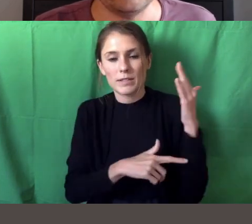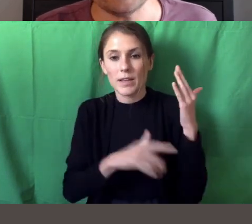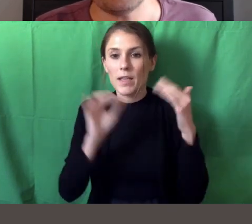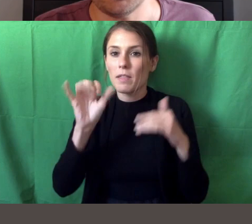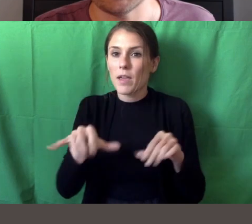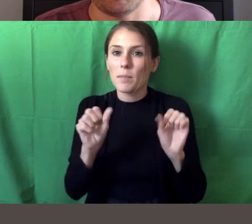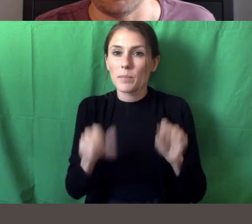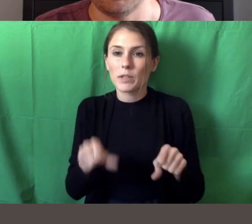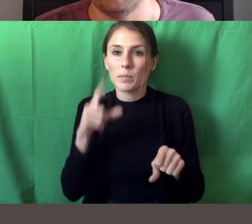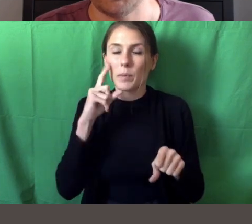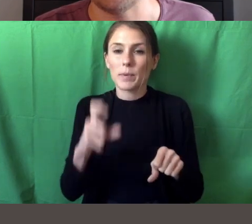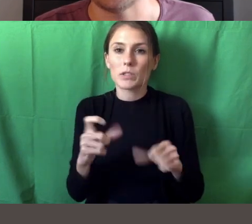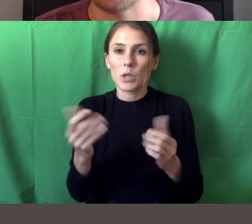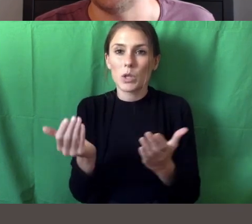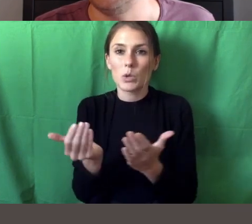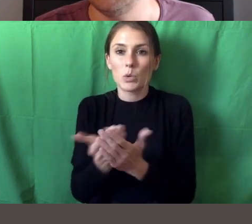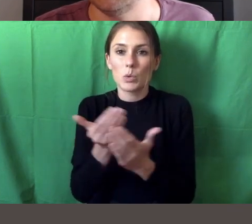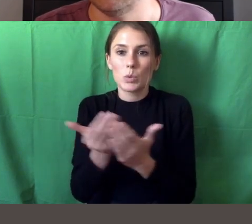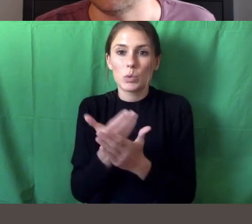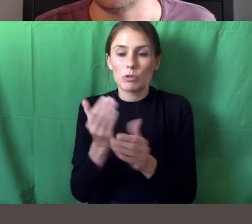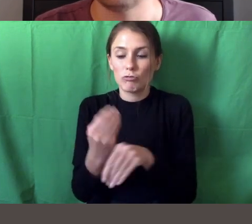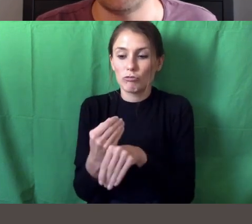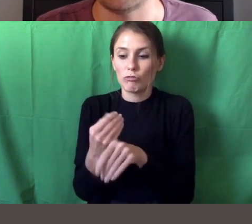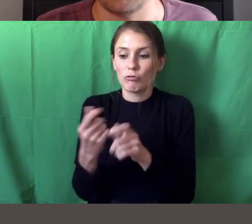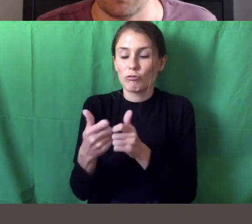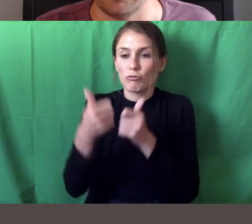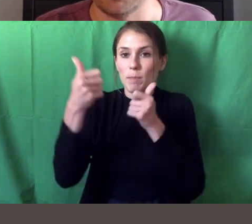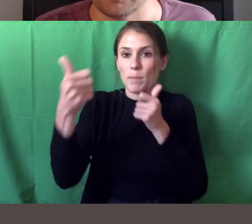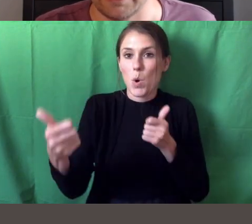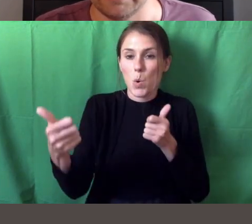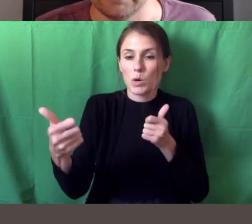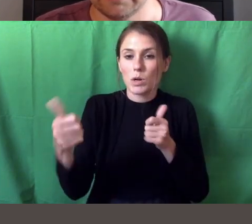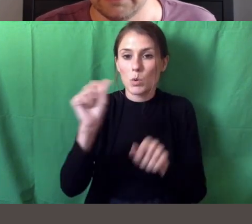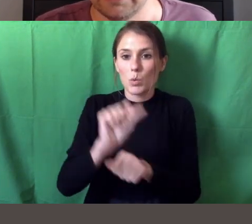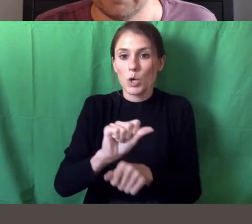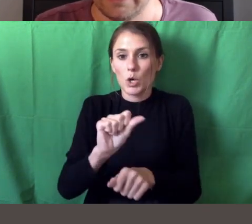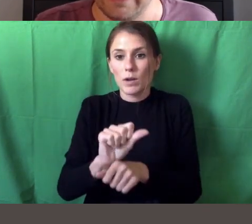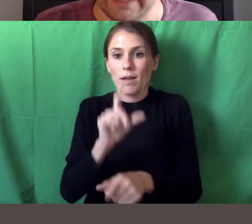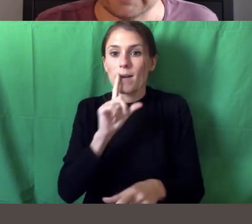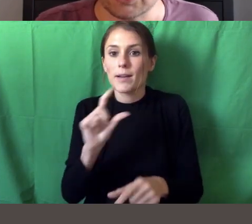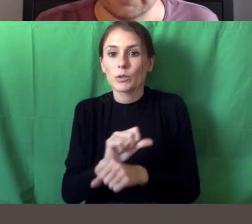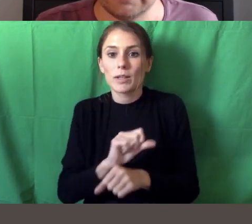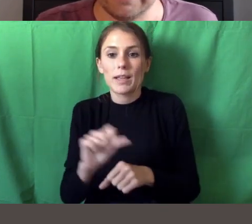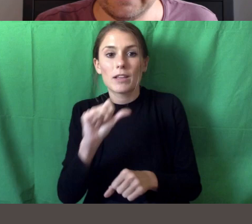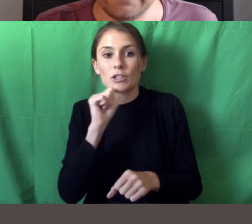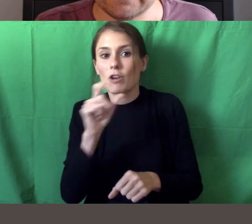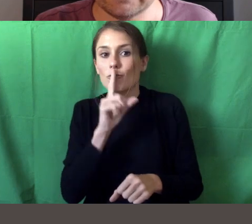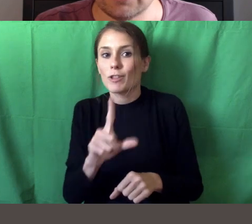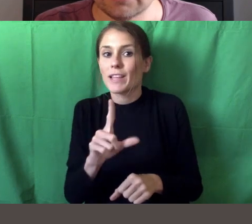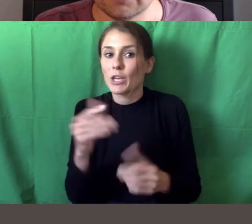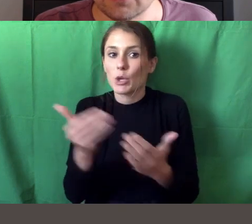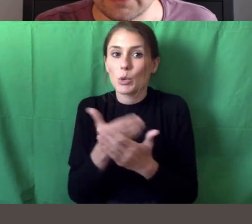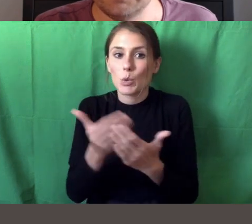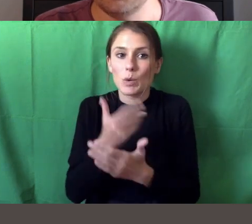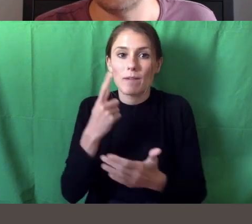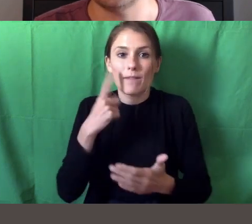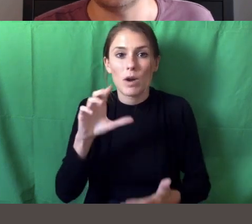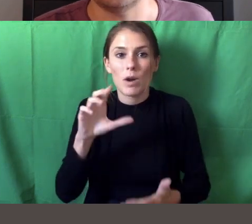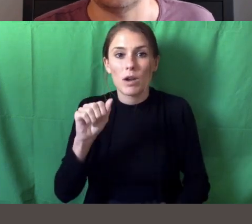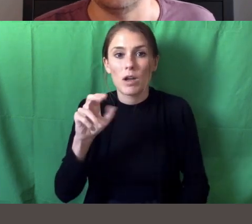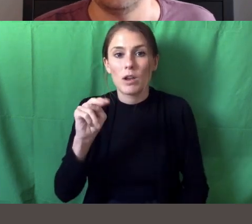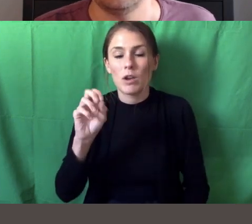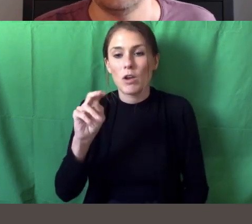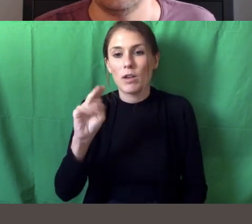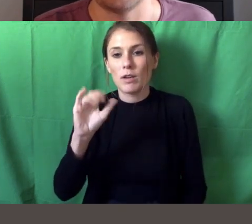Forest. And that's possible because of the new remote world, right? Actually, it's not